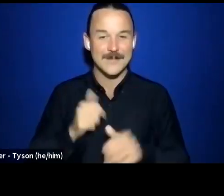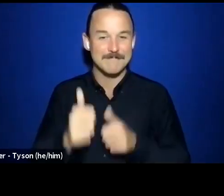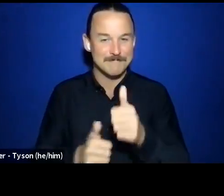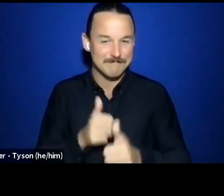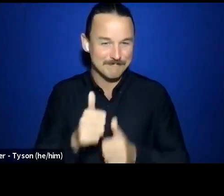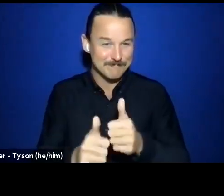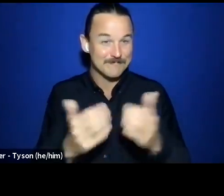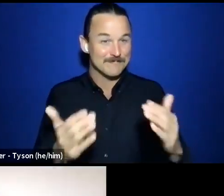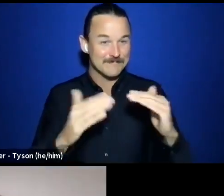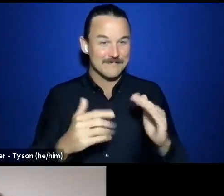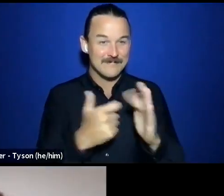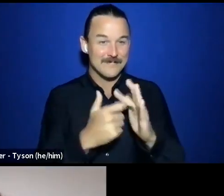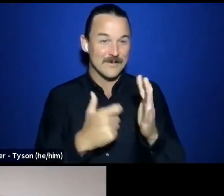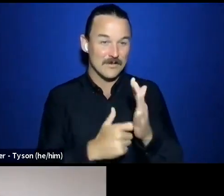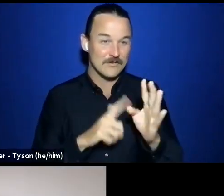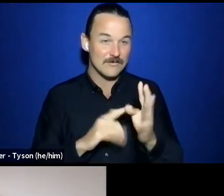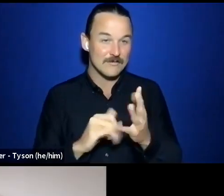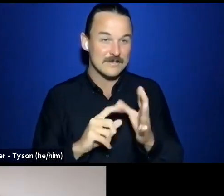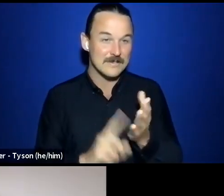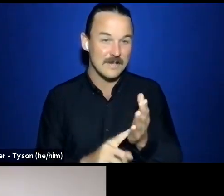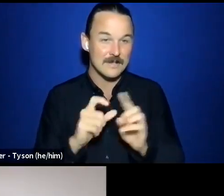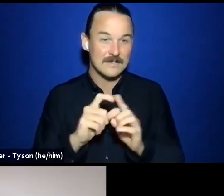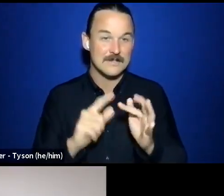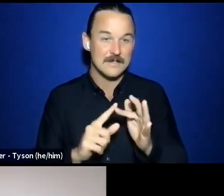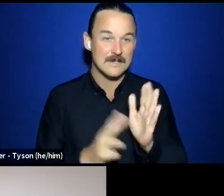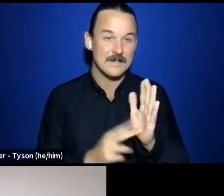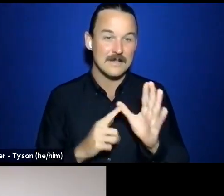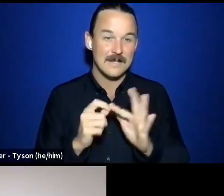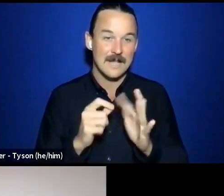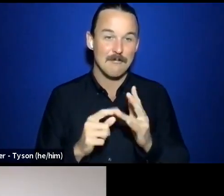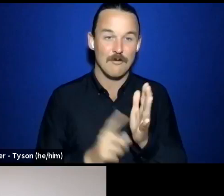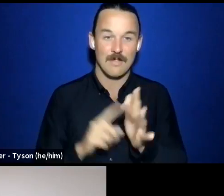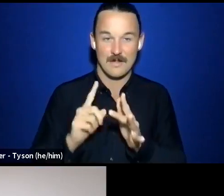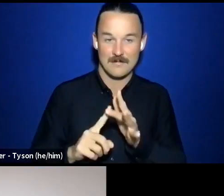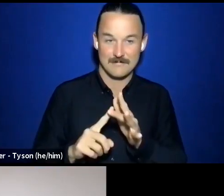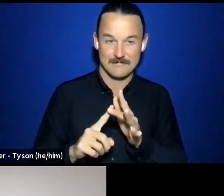cat.